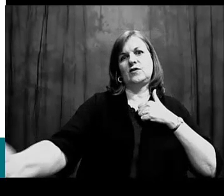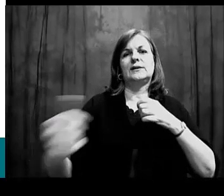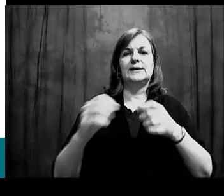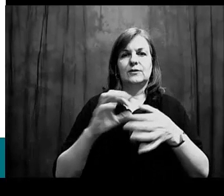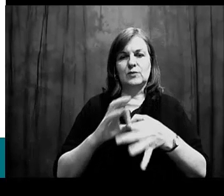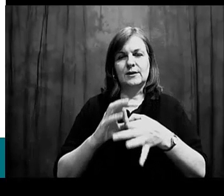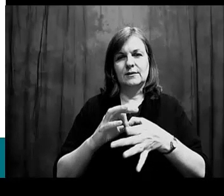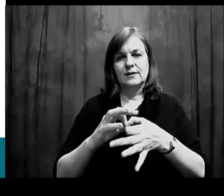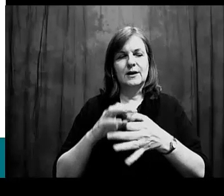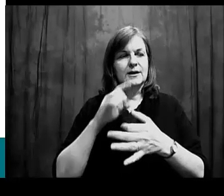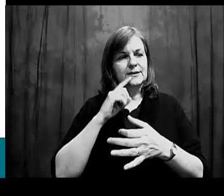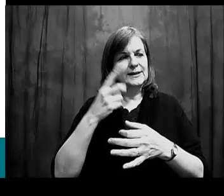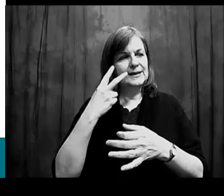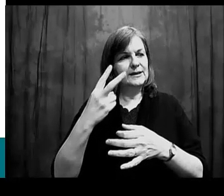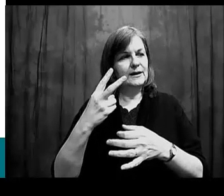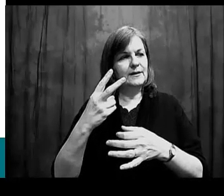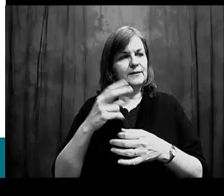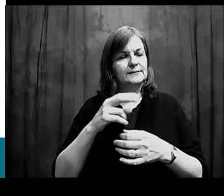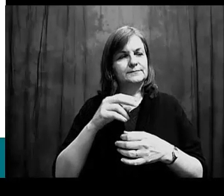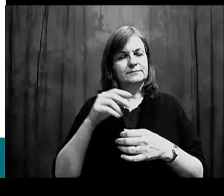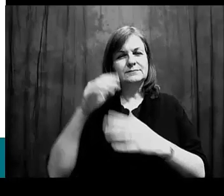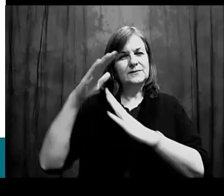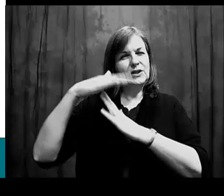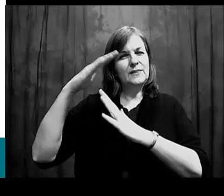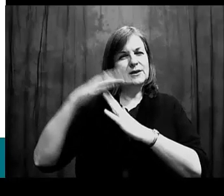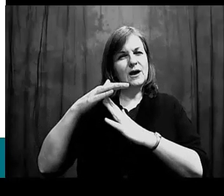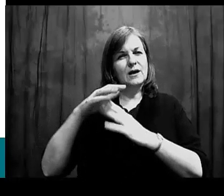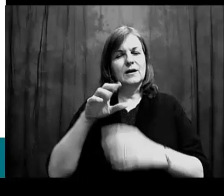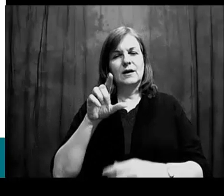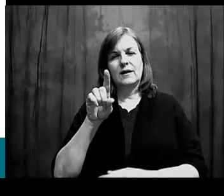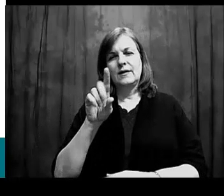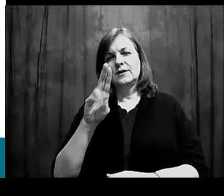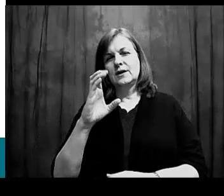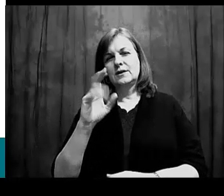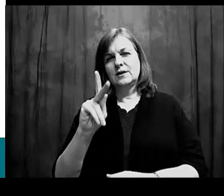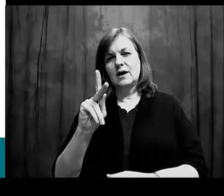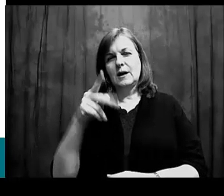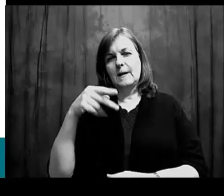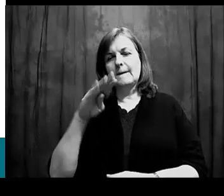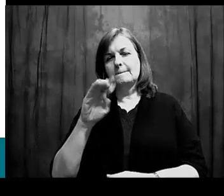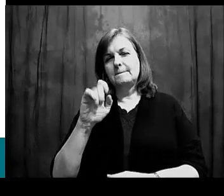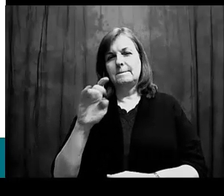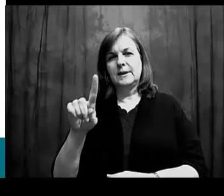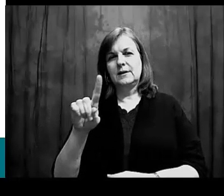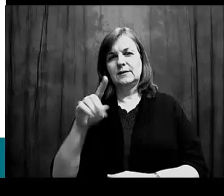called an outgroup. See the duck billed platypus is all by itself?